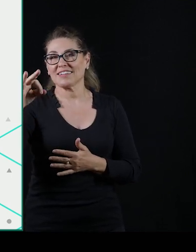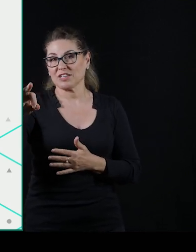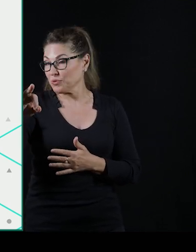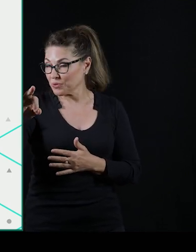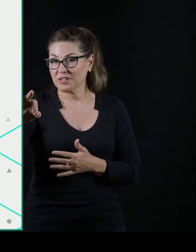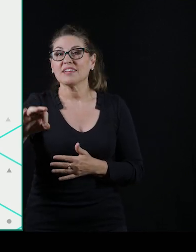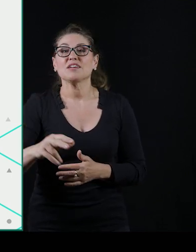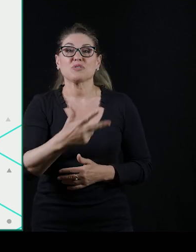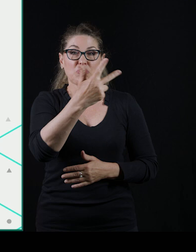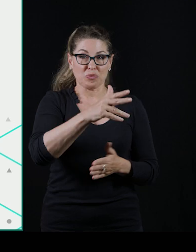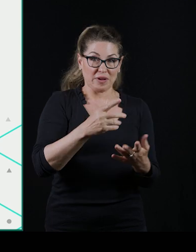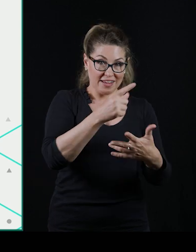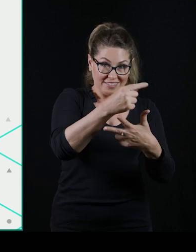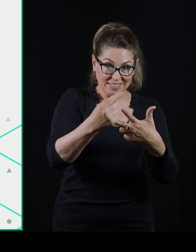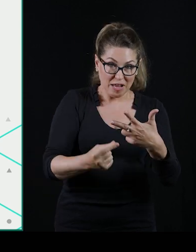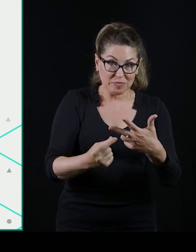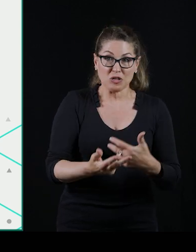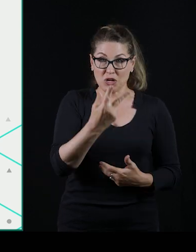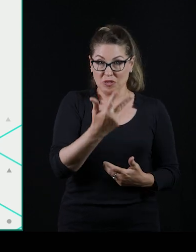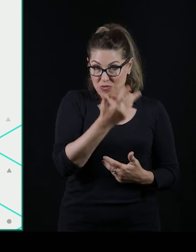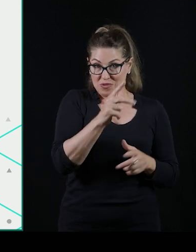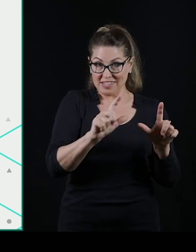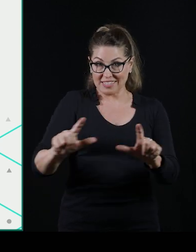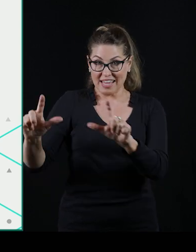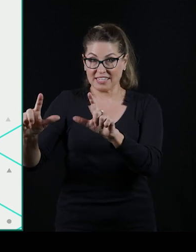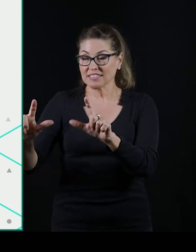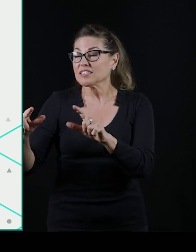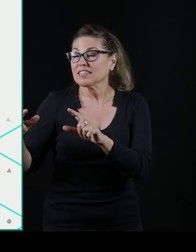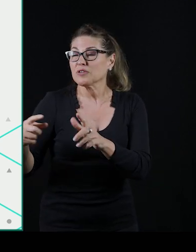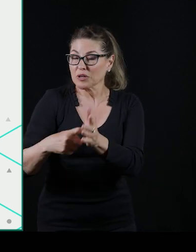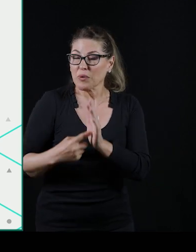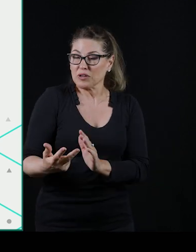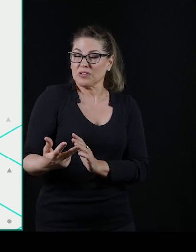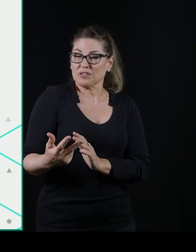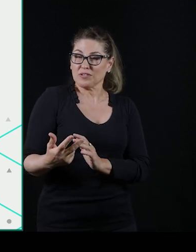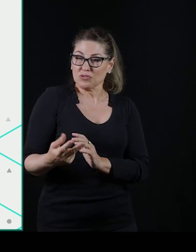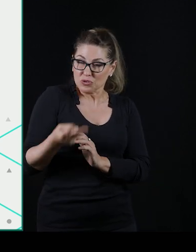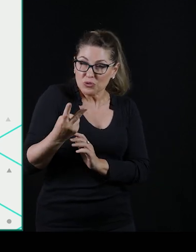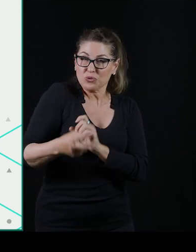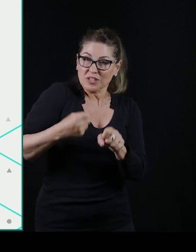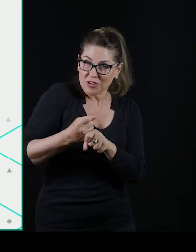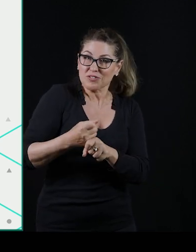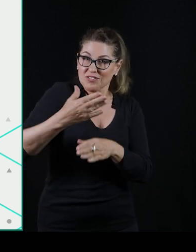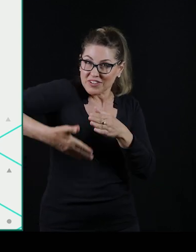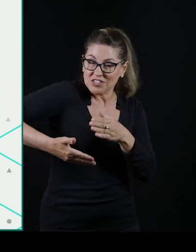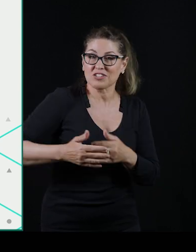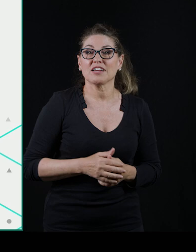So those three steps and three slides took us two years to finish. Now, as with any software project